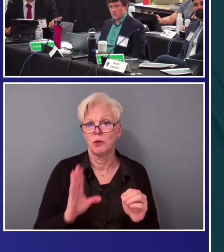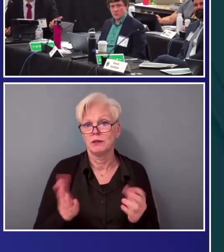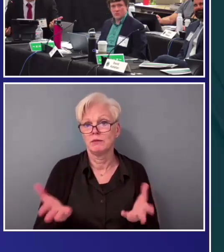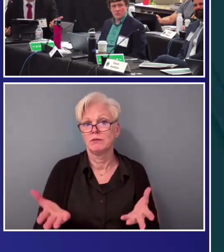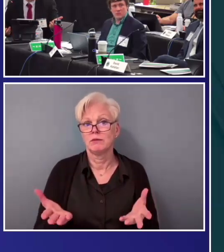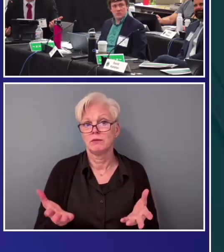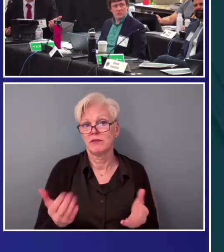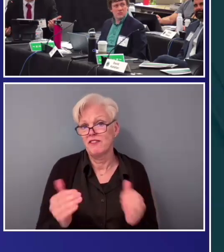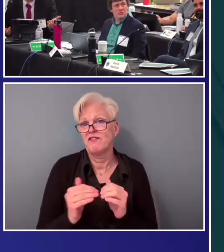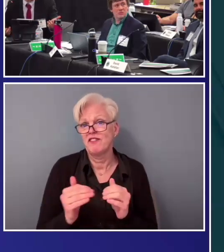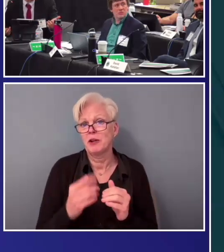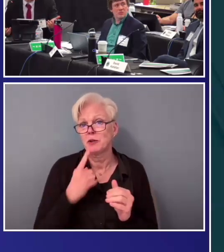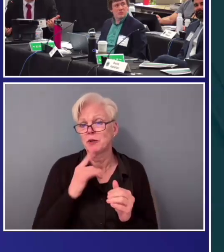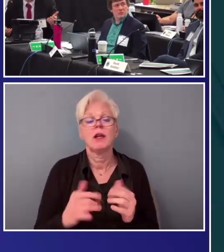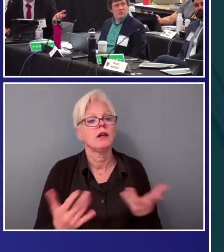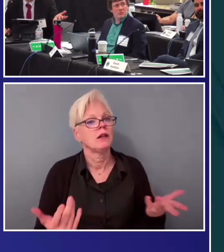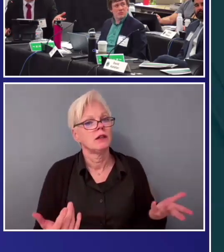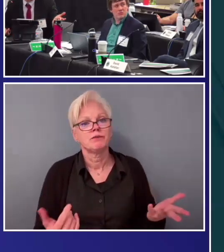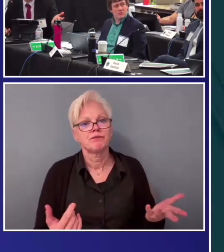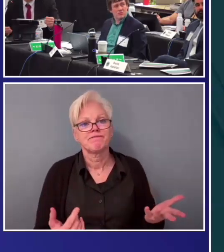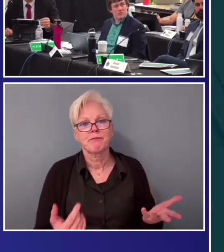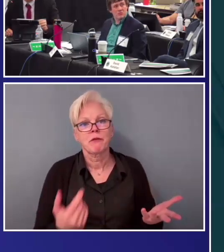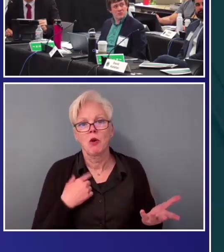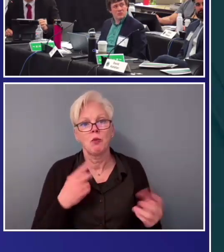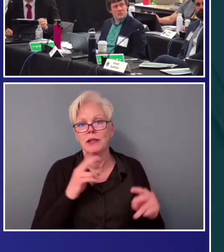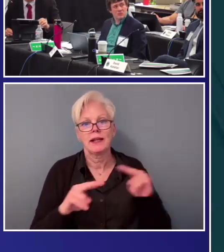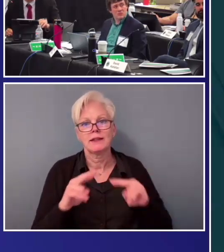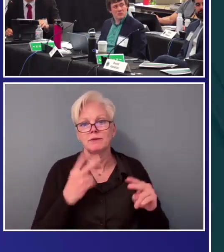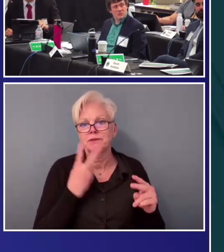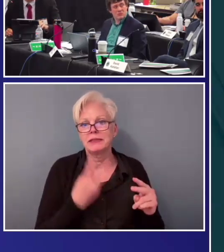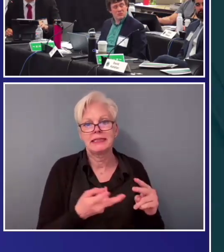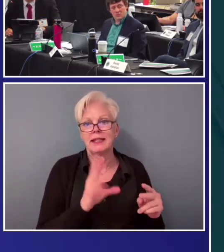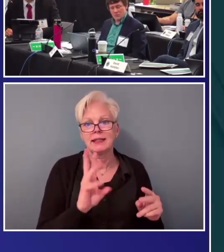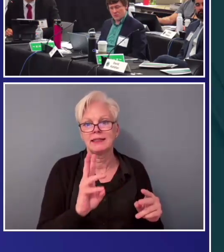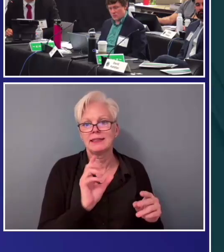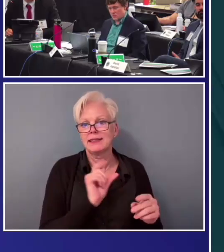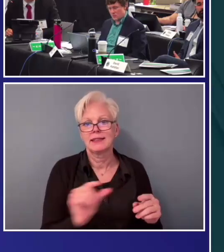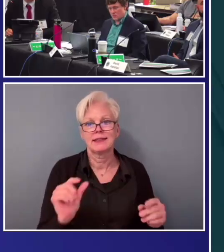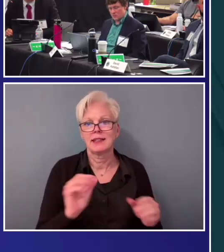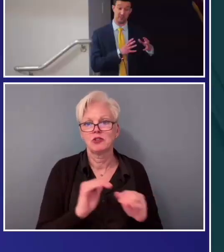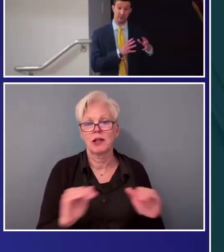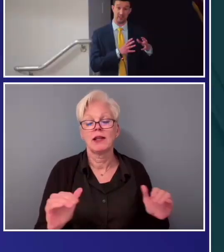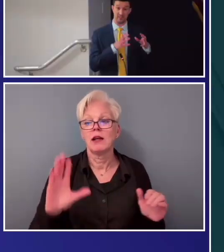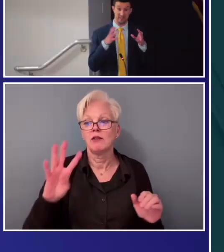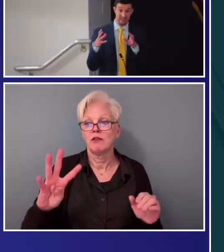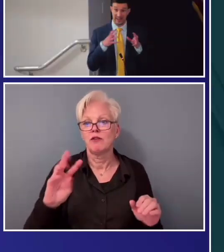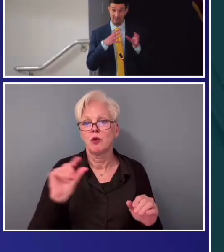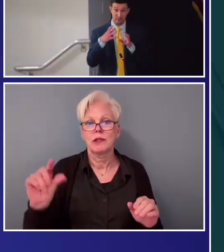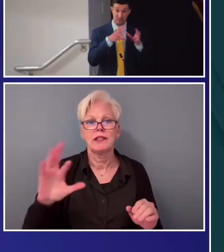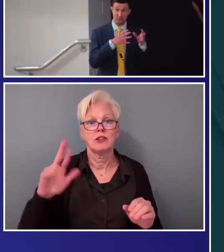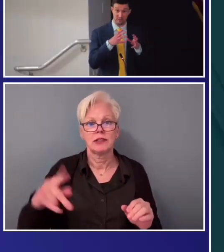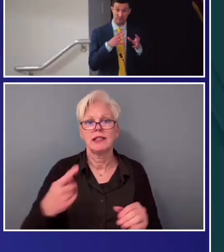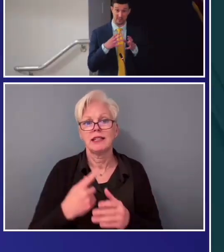Fair to say? We don't have visibility at the six-digit level. So while the four-digit CIP is theoretically the average of the six-digit